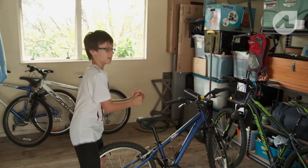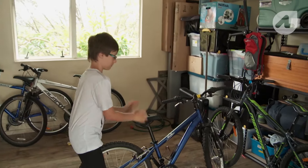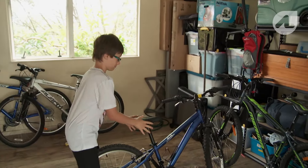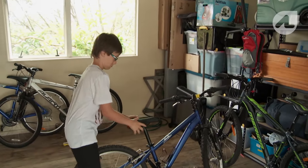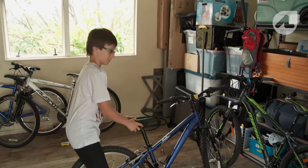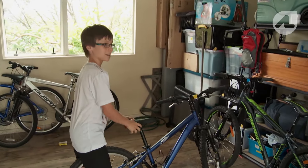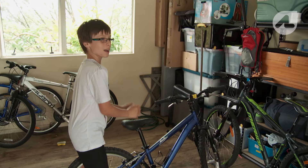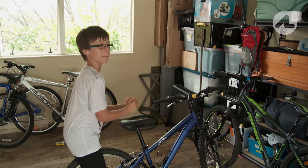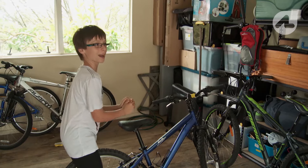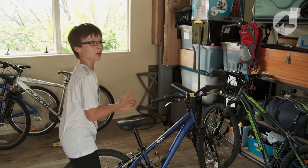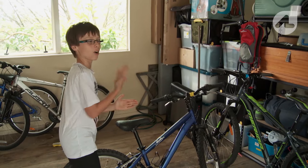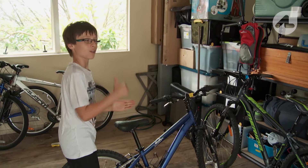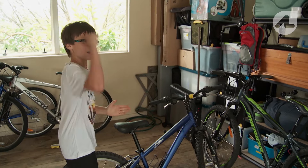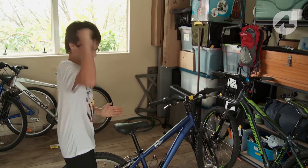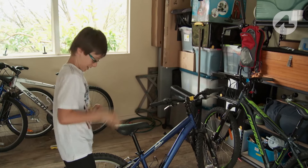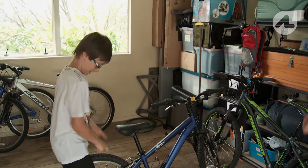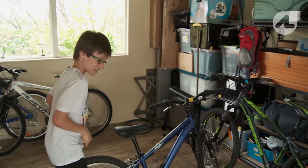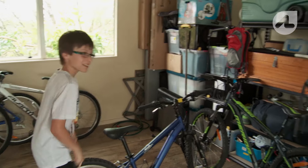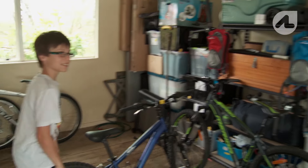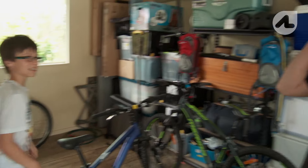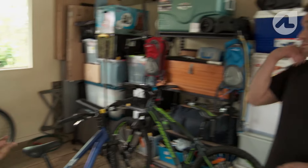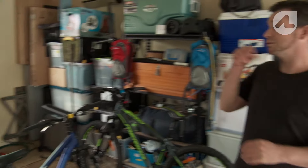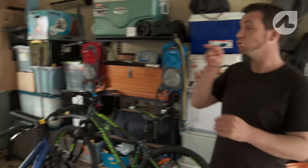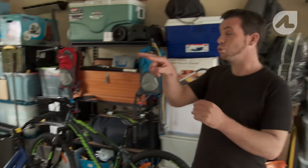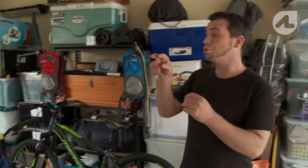We can have one of those seats that goes on the back. What do you reckon dad?